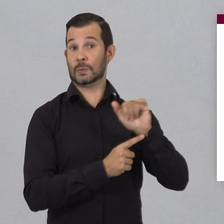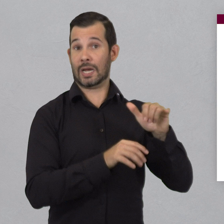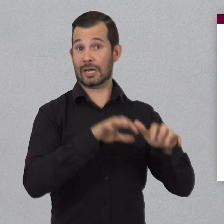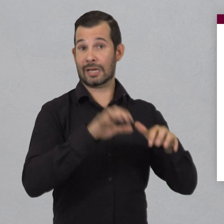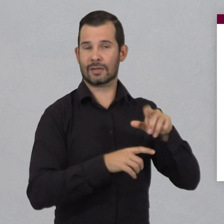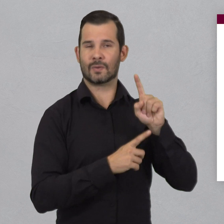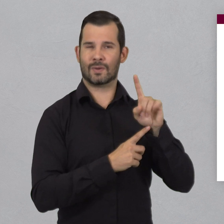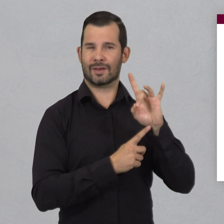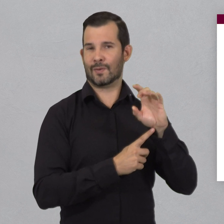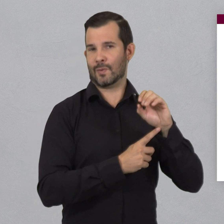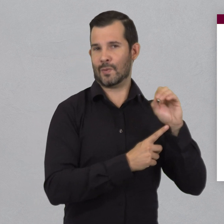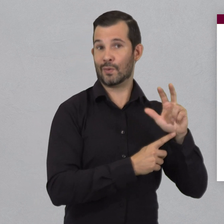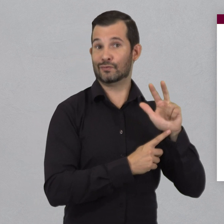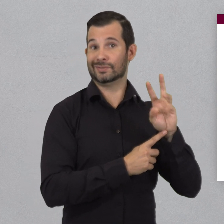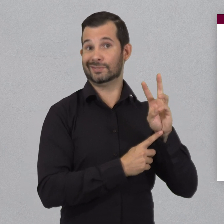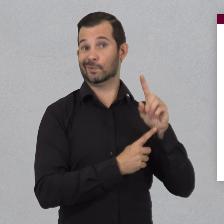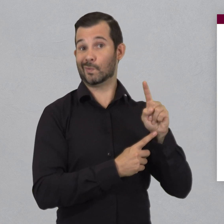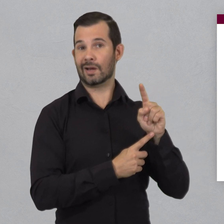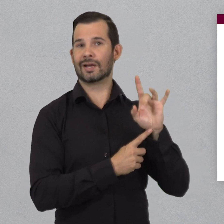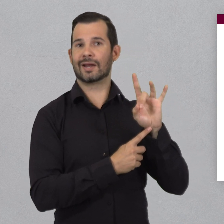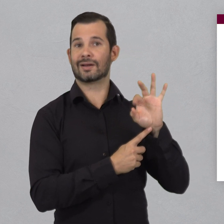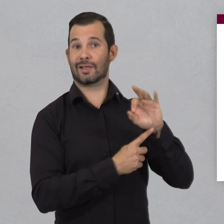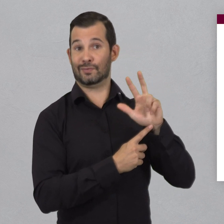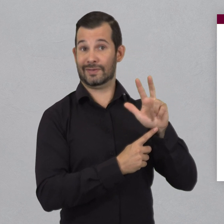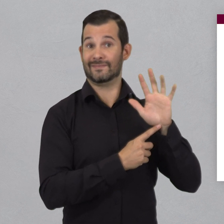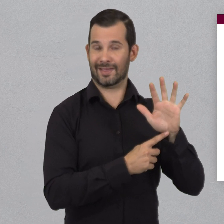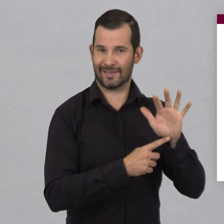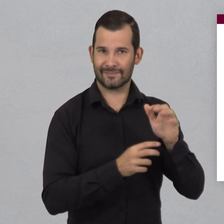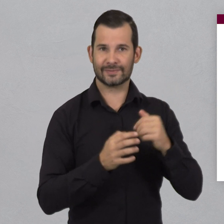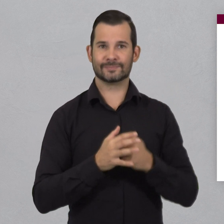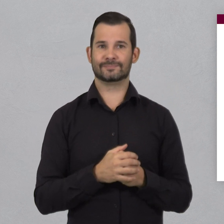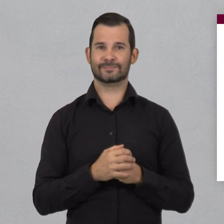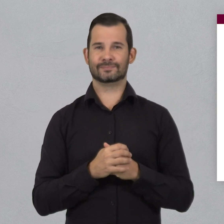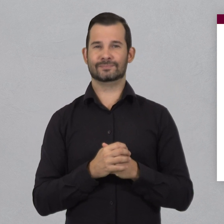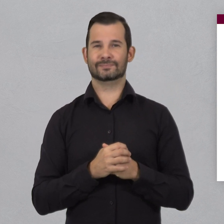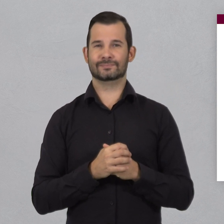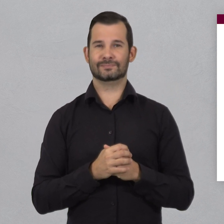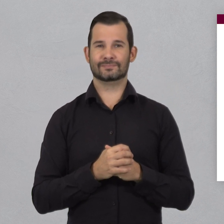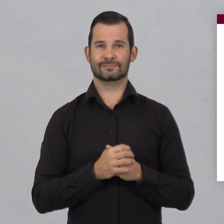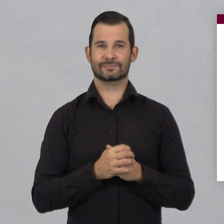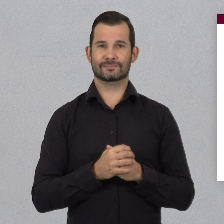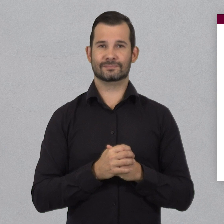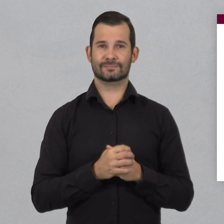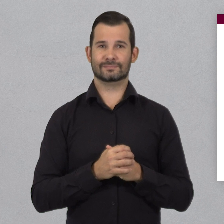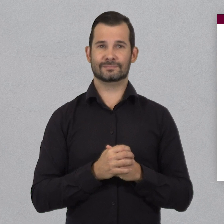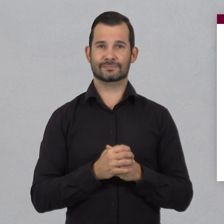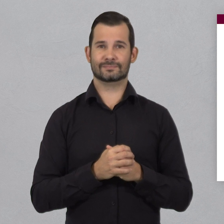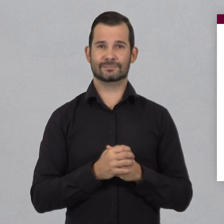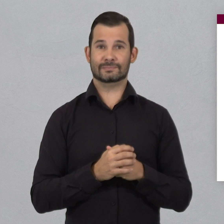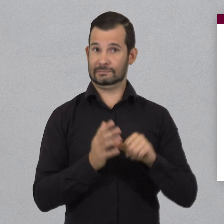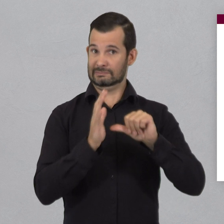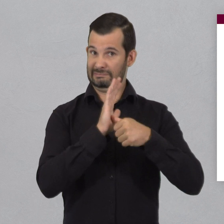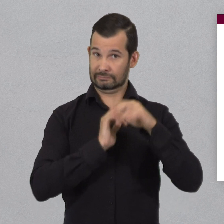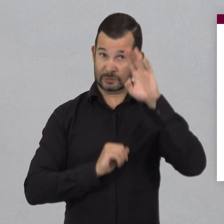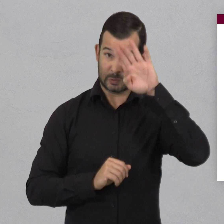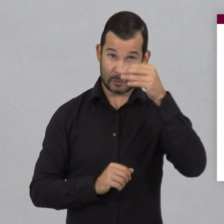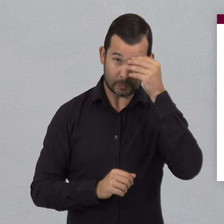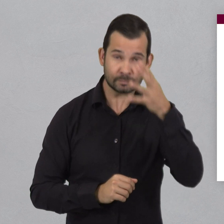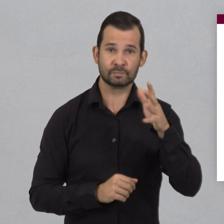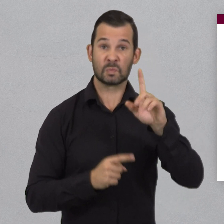1-800-361-8935 (TTY) Did you know?